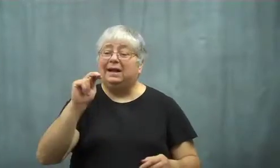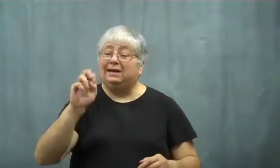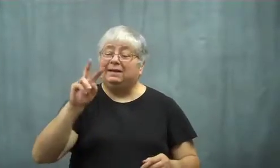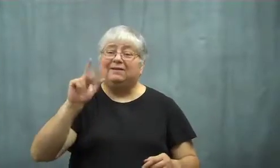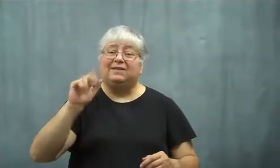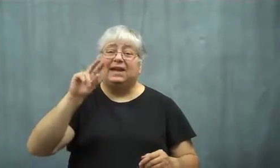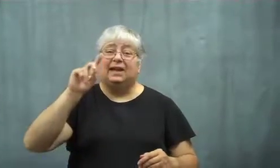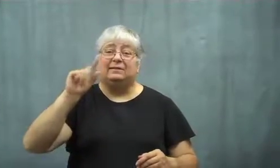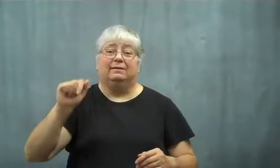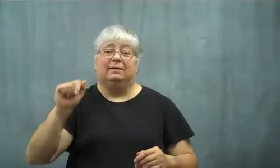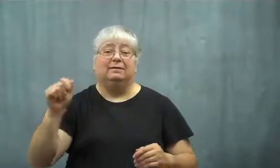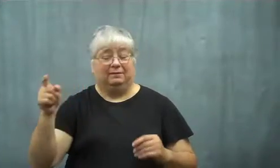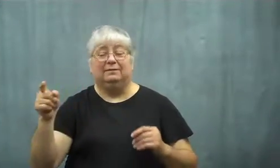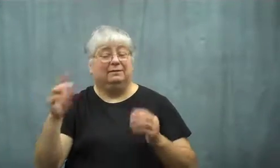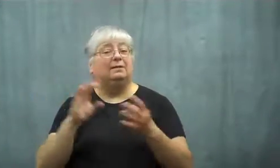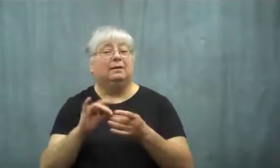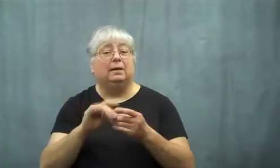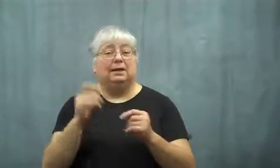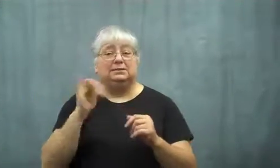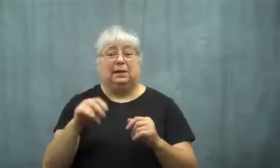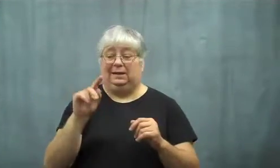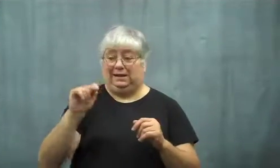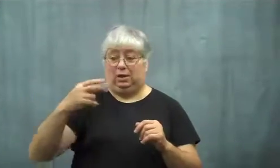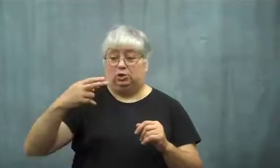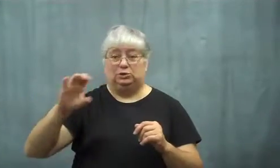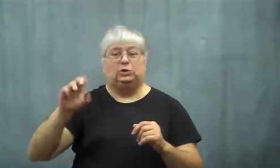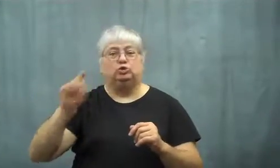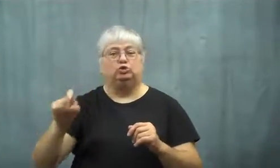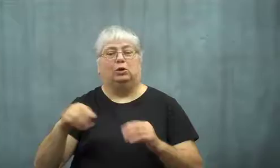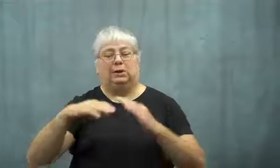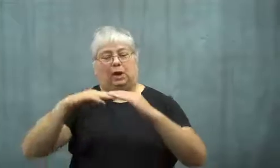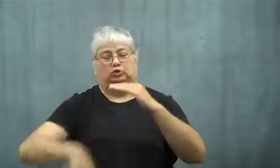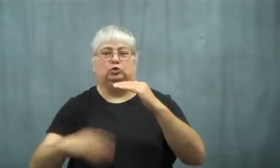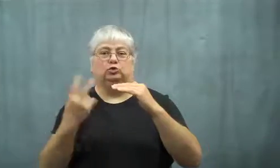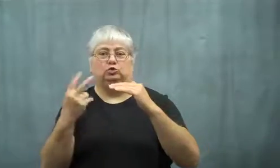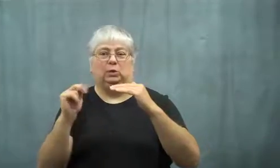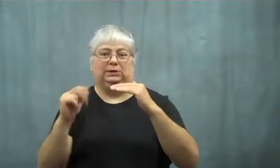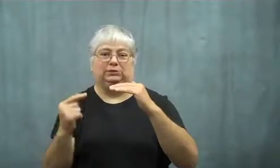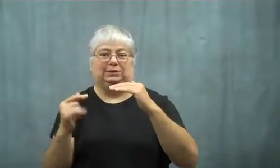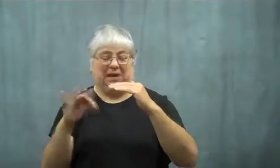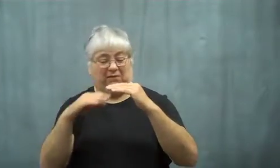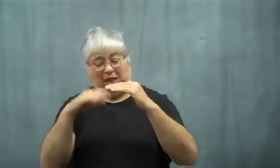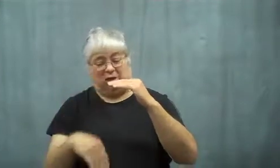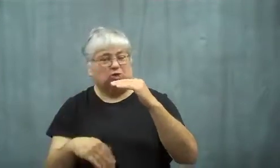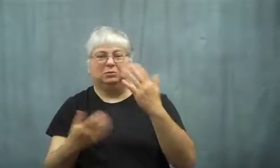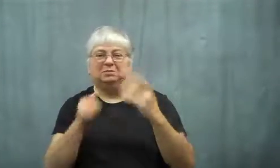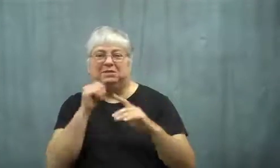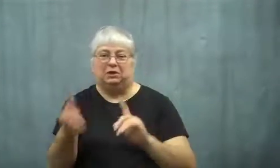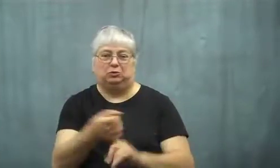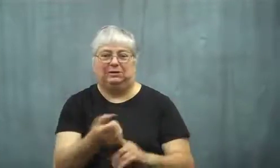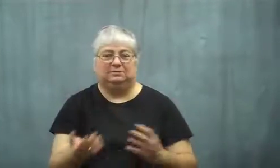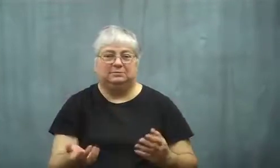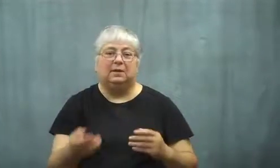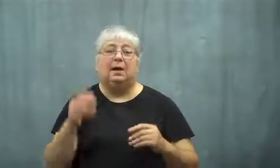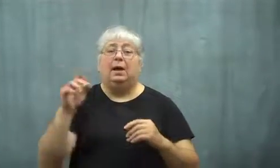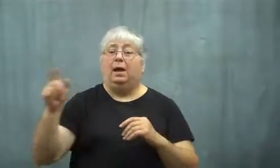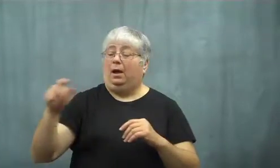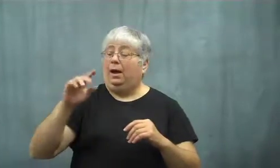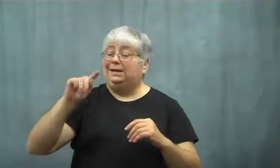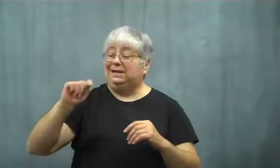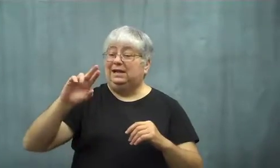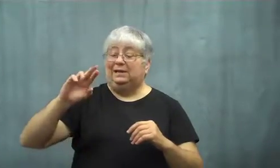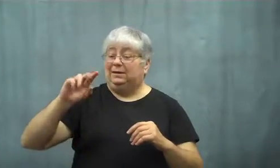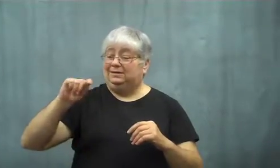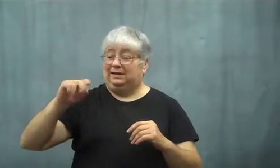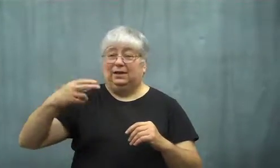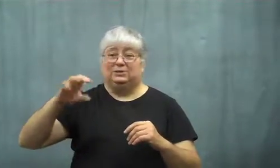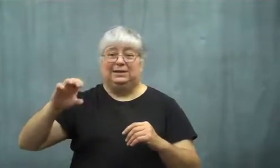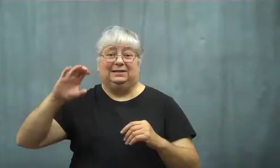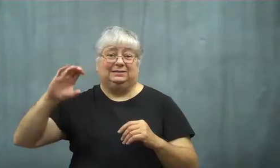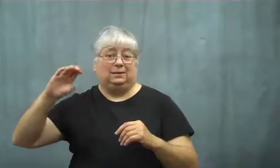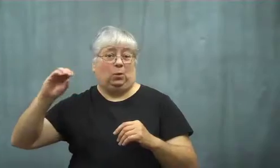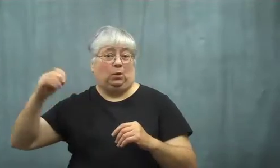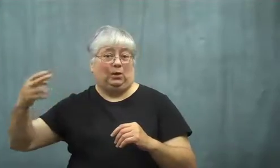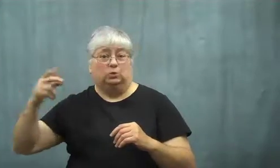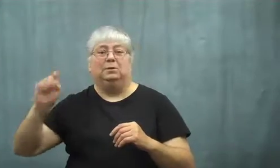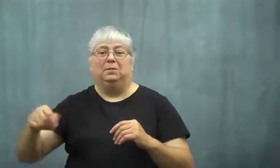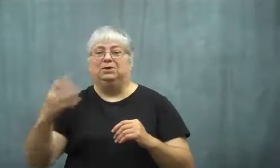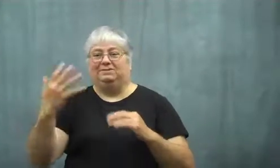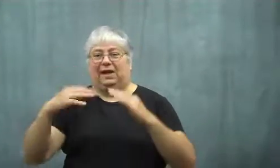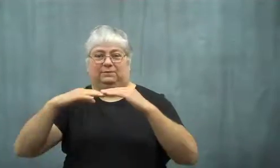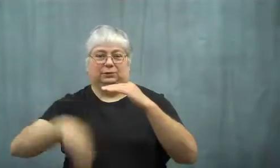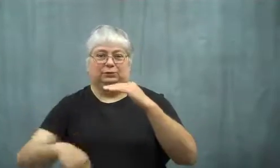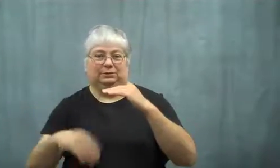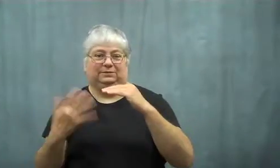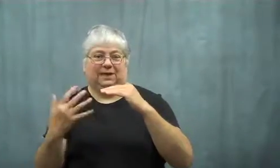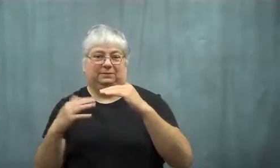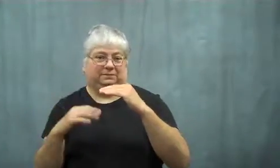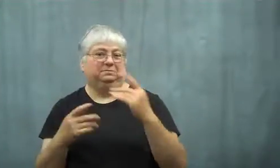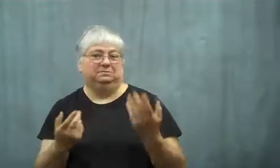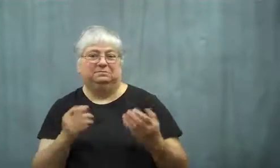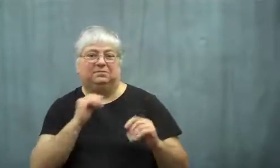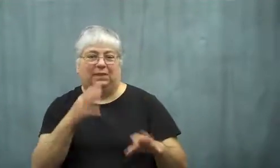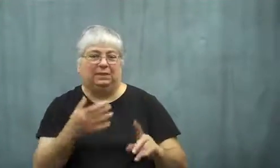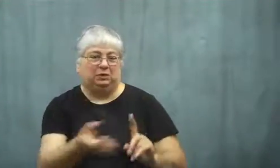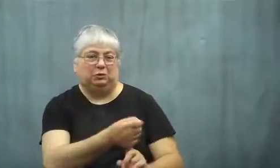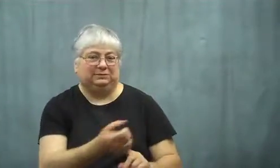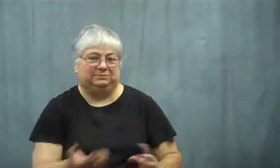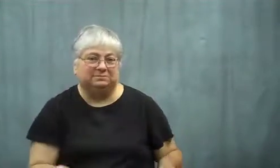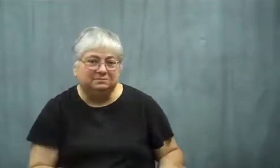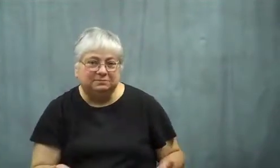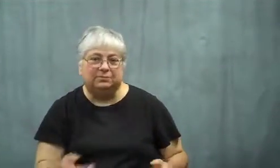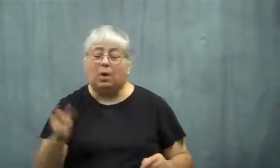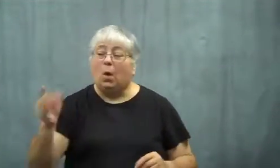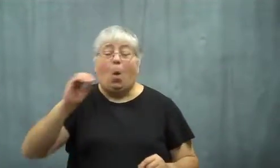Nevada will not arrest a person registering under 2 nanograms of THC.